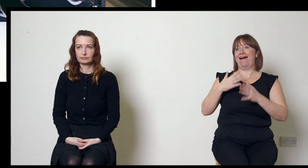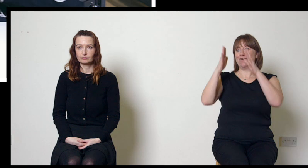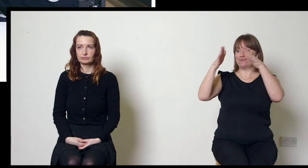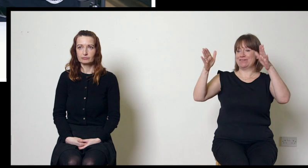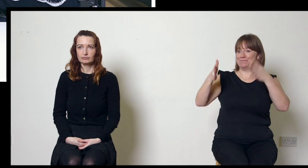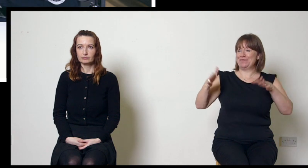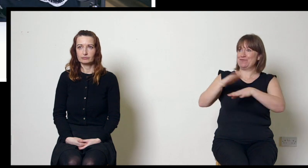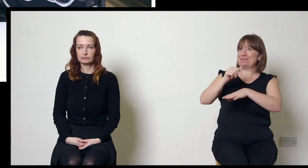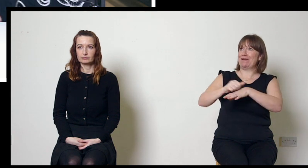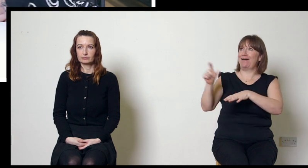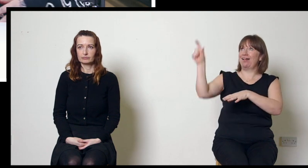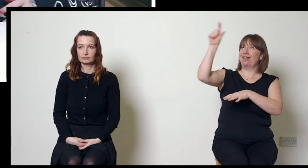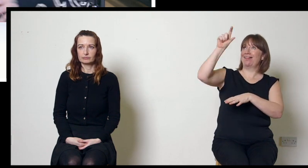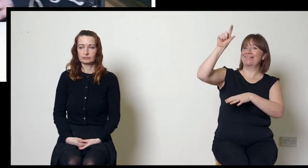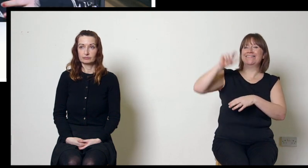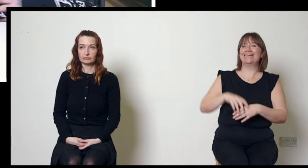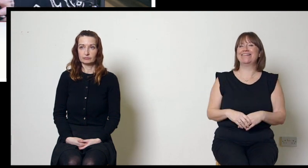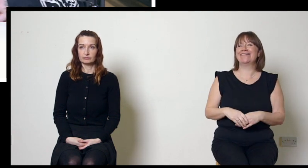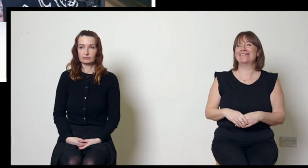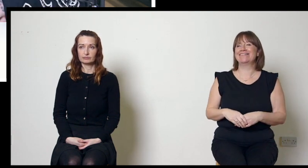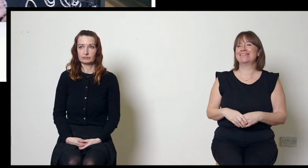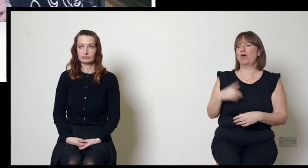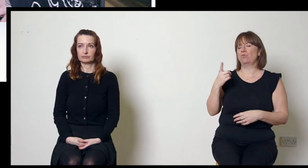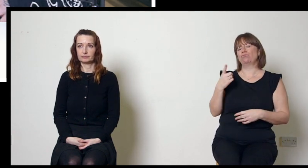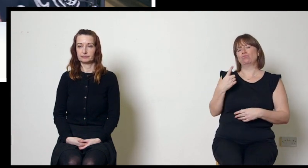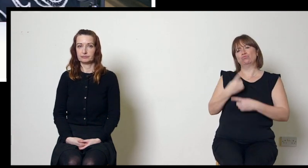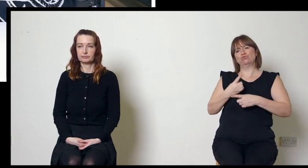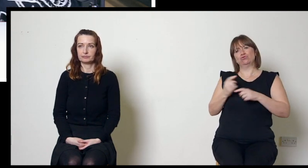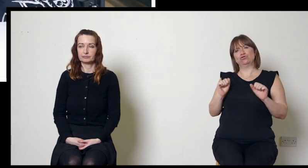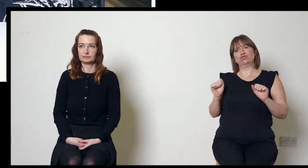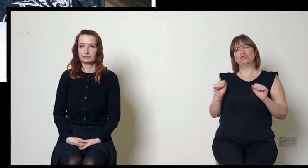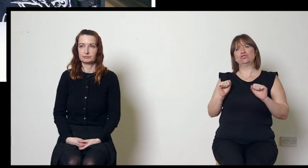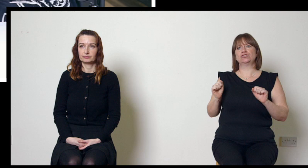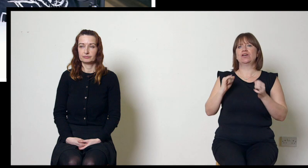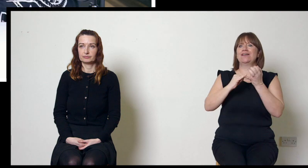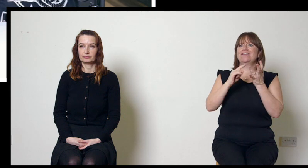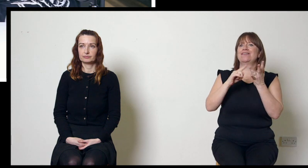But yeah, one thing I think we haven't mentioned so far also is Sonny's listening residency.